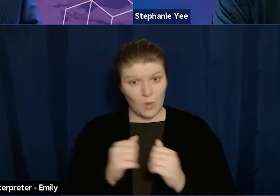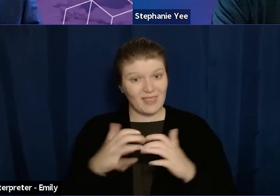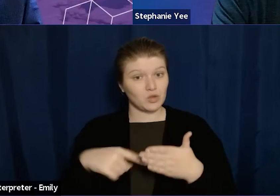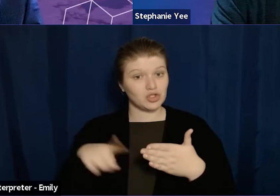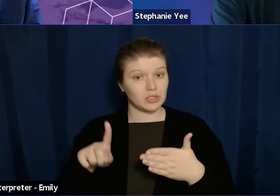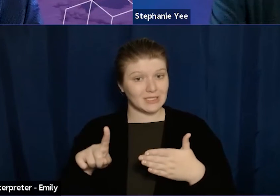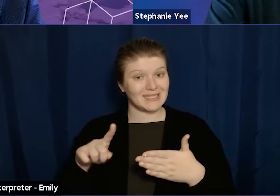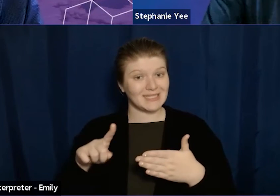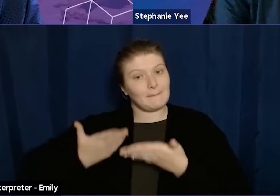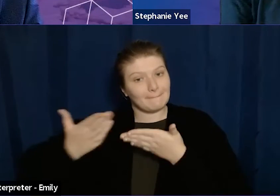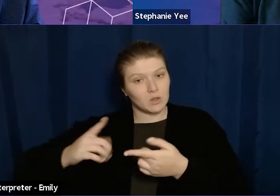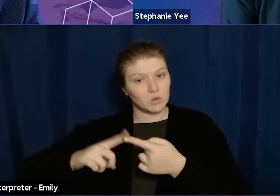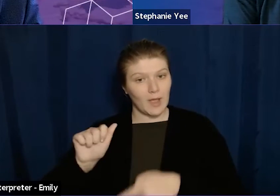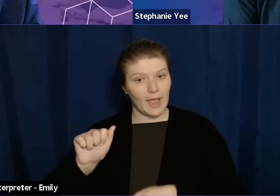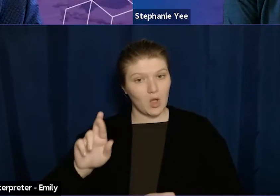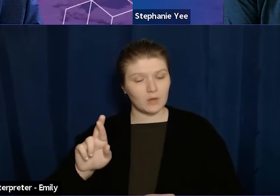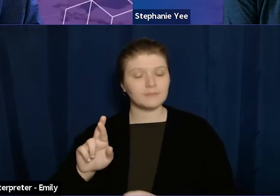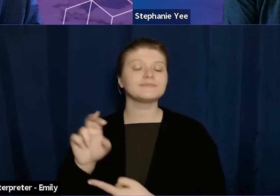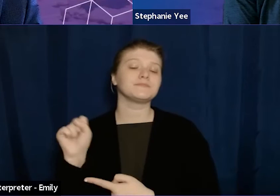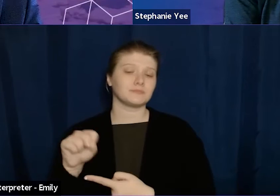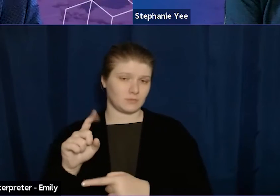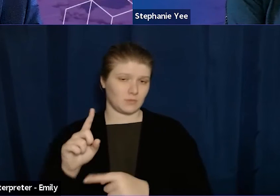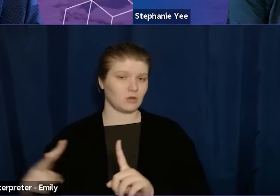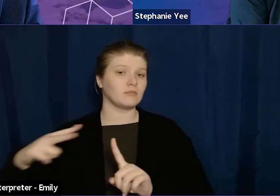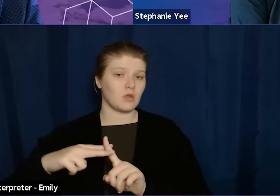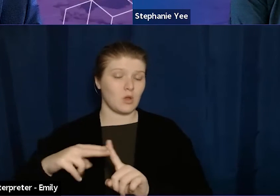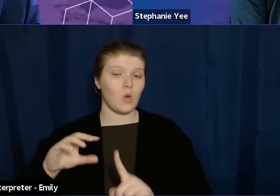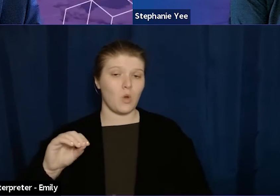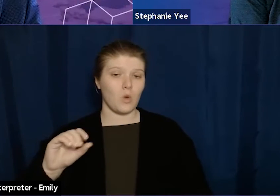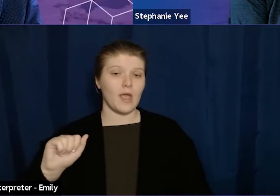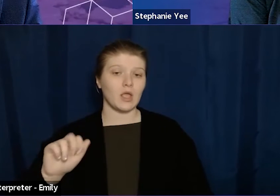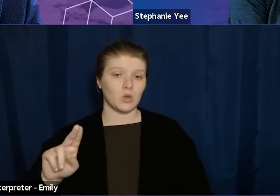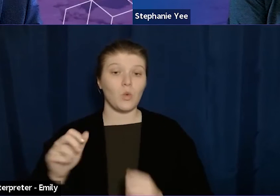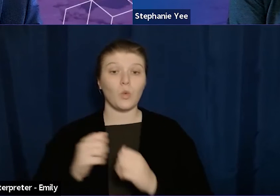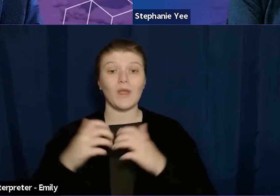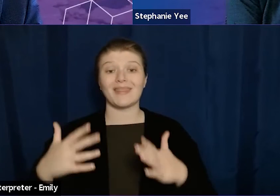So you can designate an OAU without sharing the proposal with the AOR.